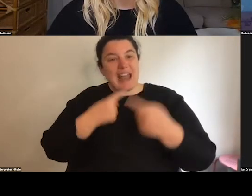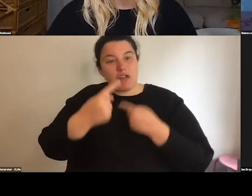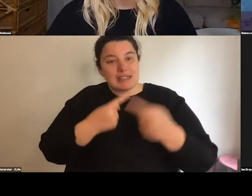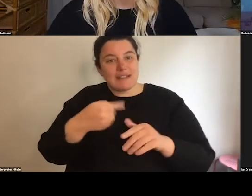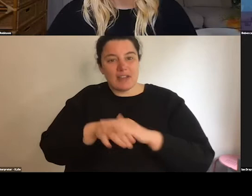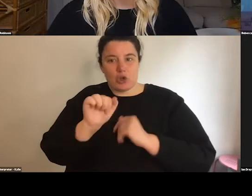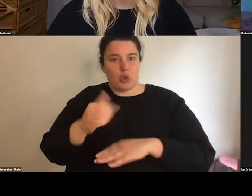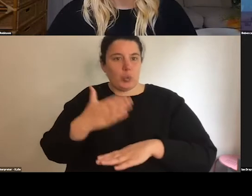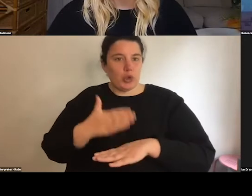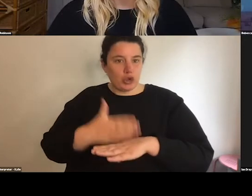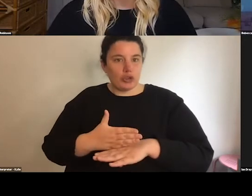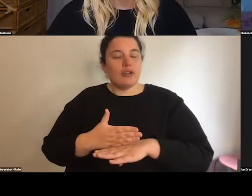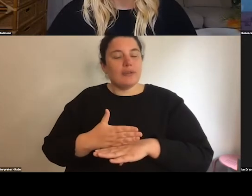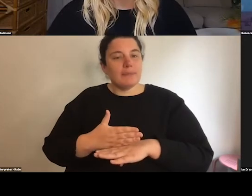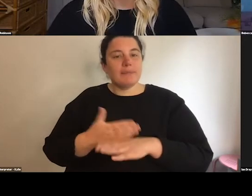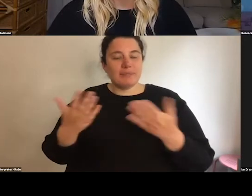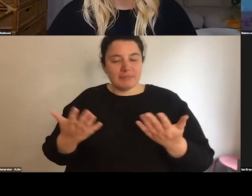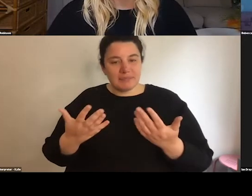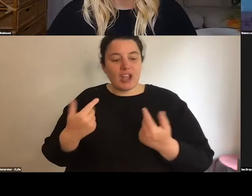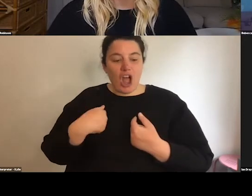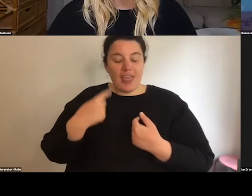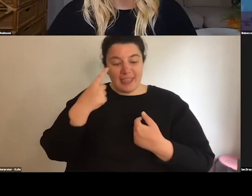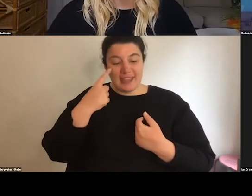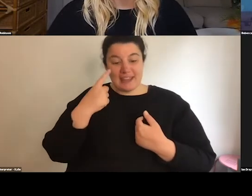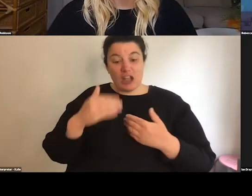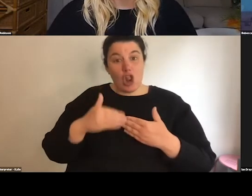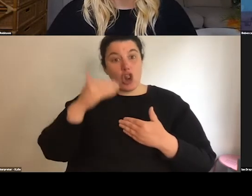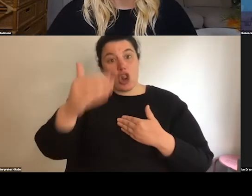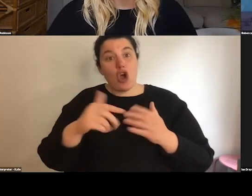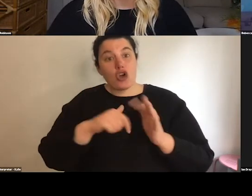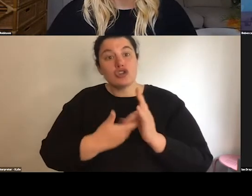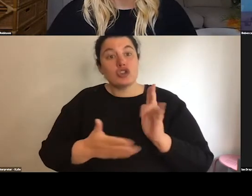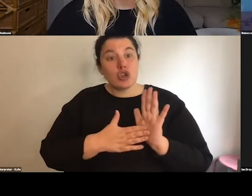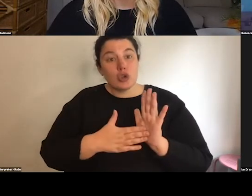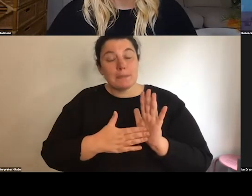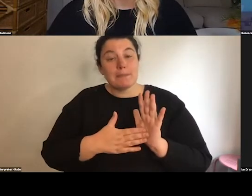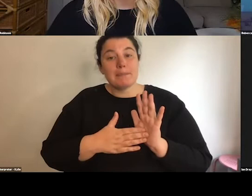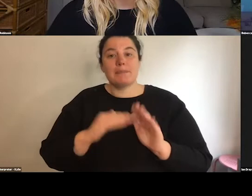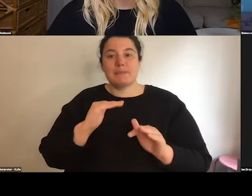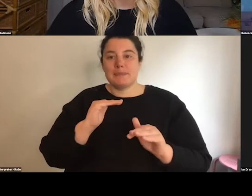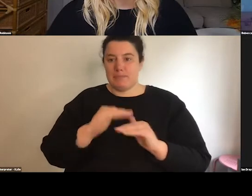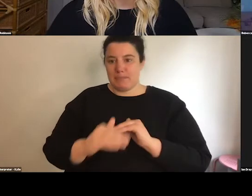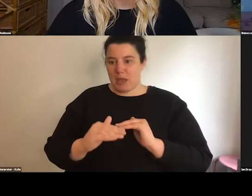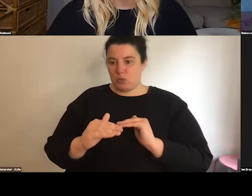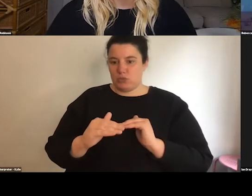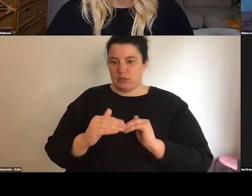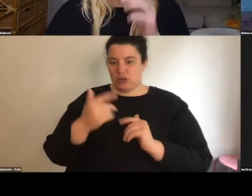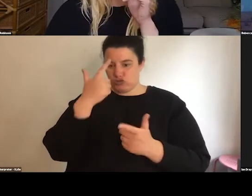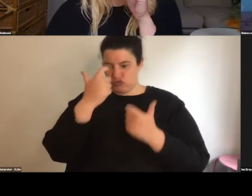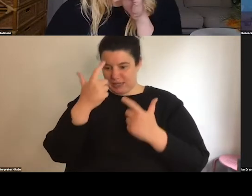So I think, you know, in the longer term, it's about getting some form of creative educational experience